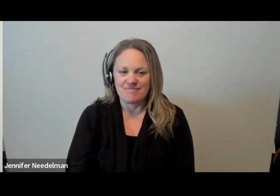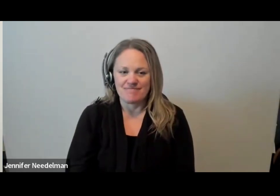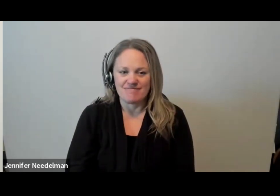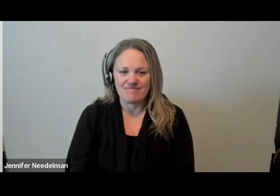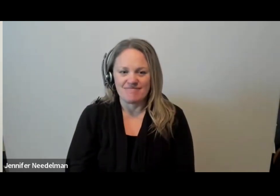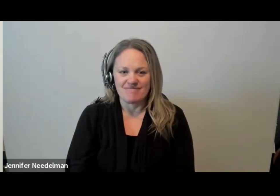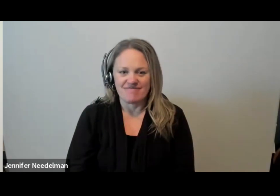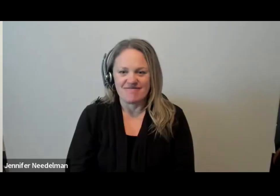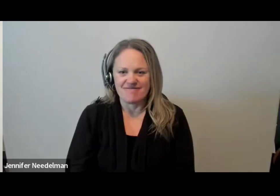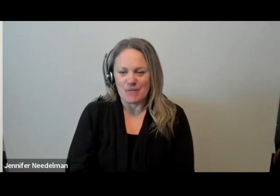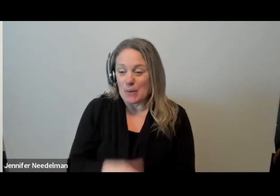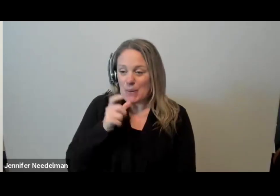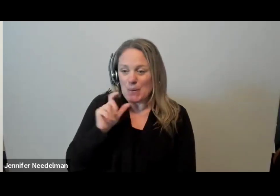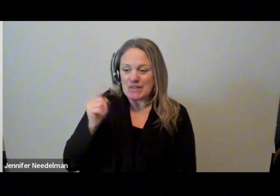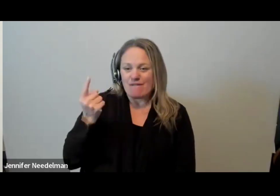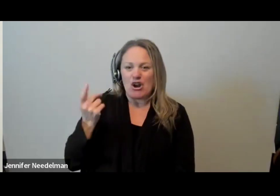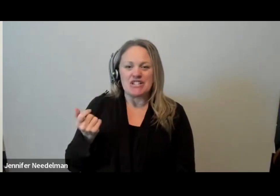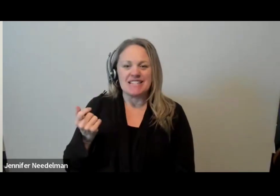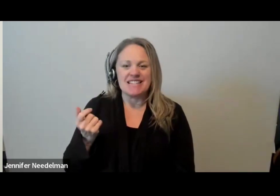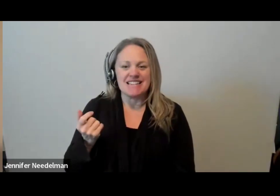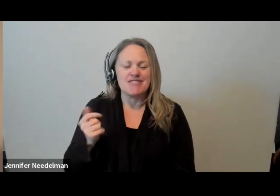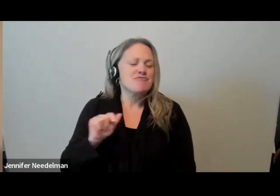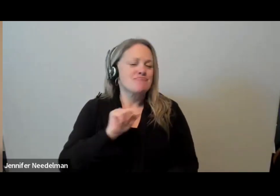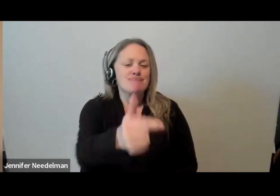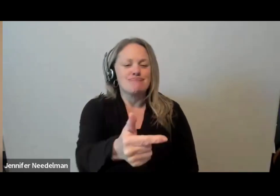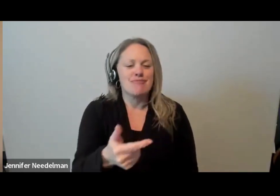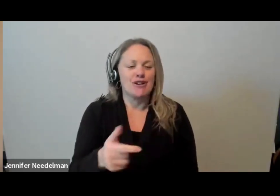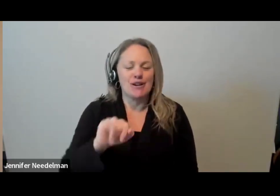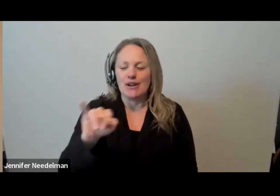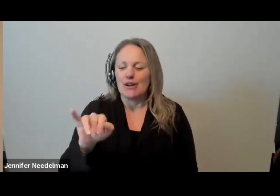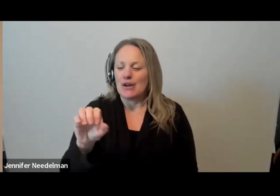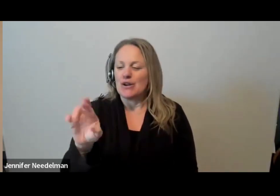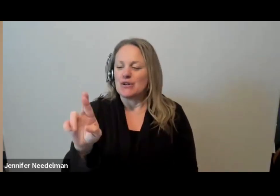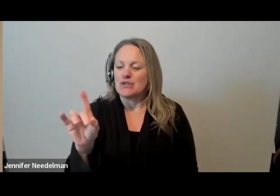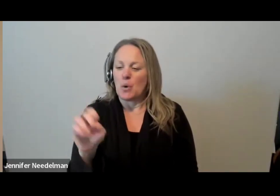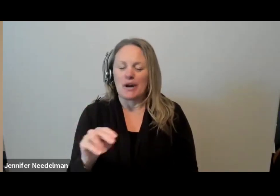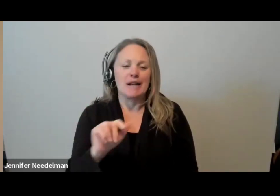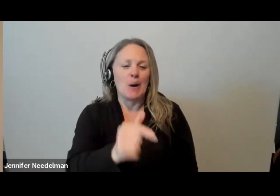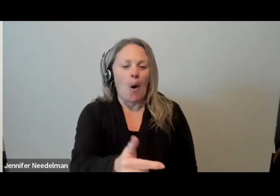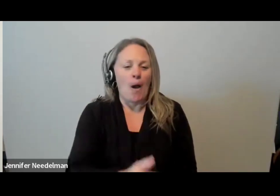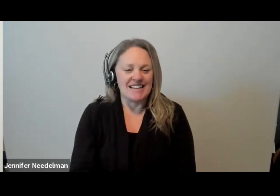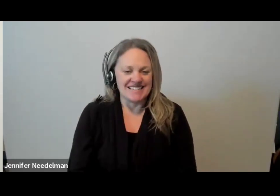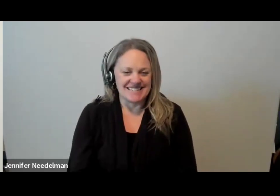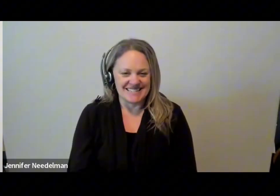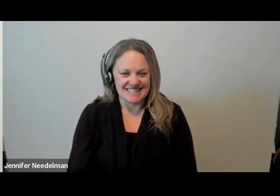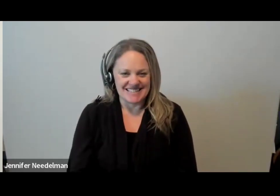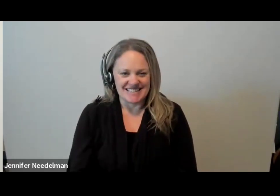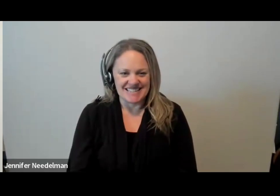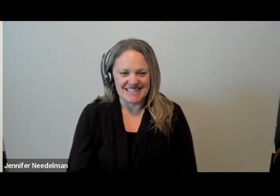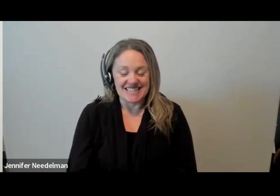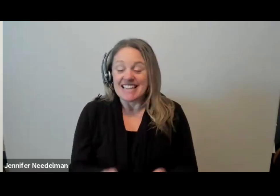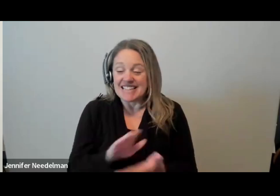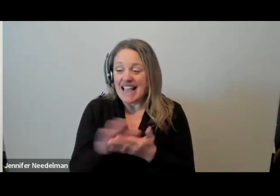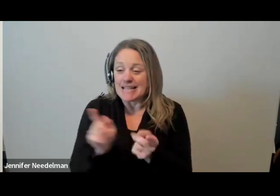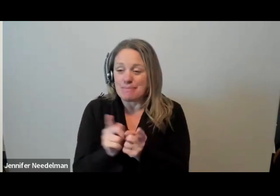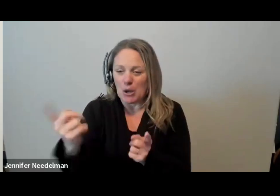Who's first Al ooh, - Go. You. You take it away. You take it away. I got the first intro. You go first. Alright, excellent. Well, it's nice to meet everybody.